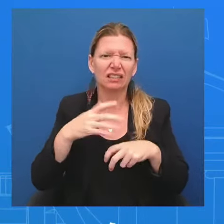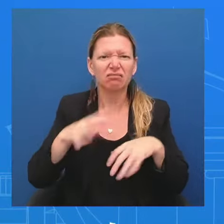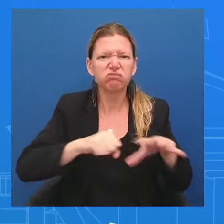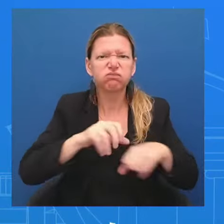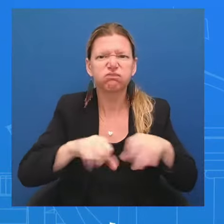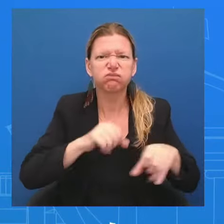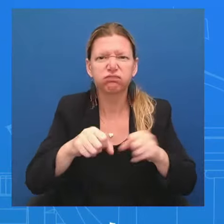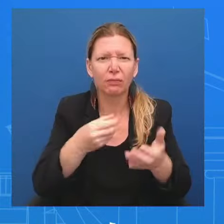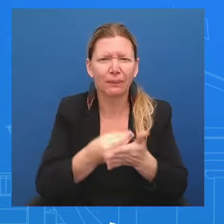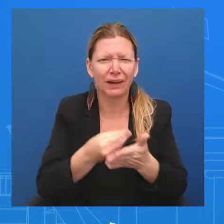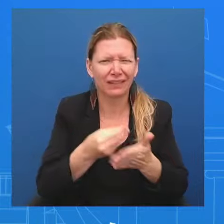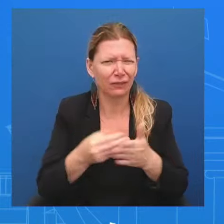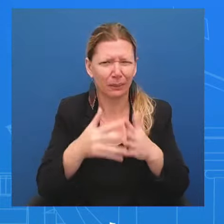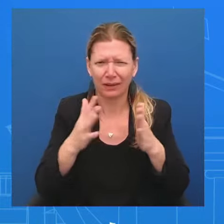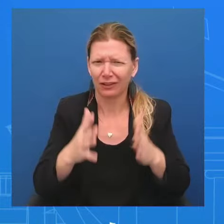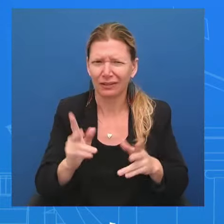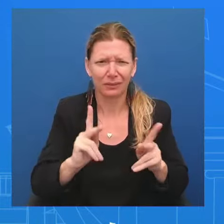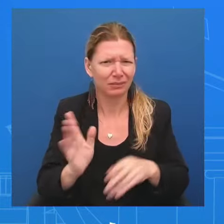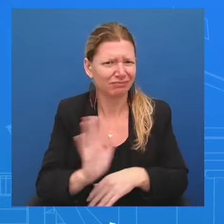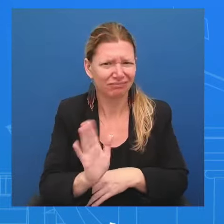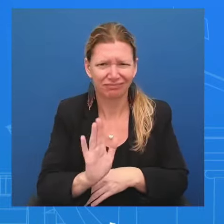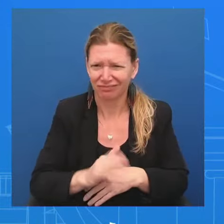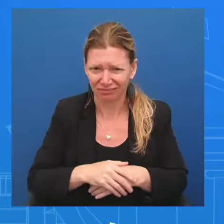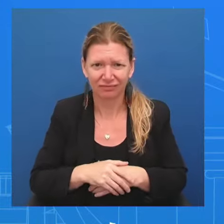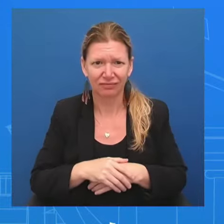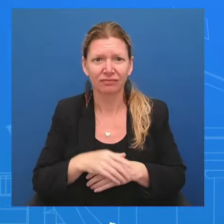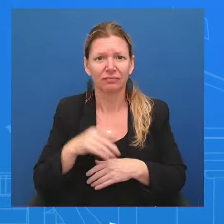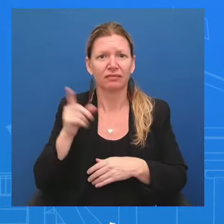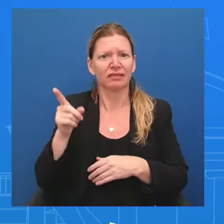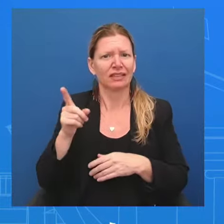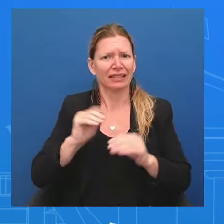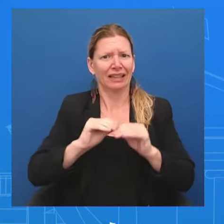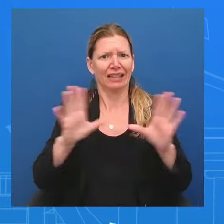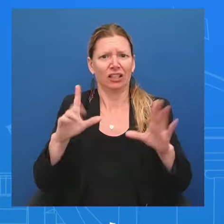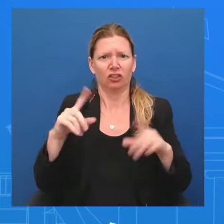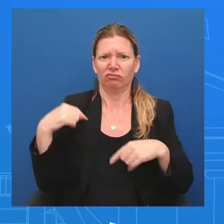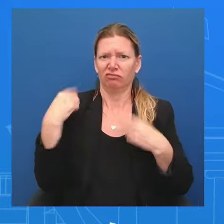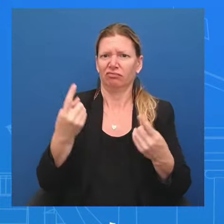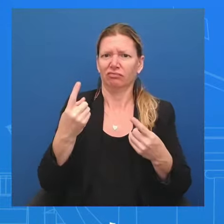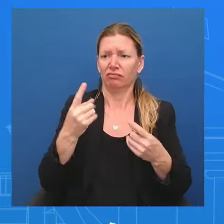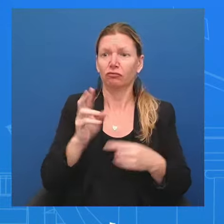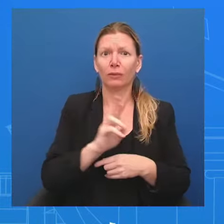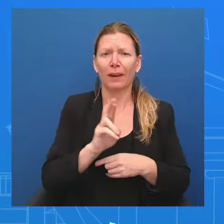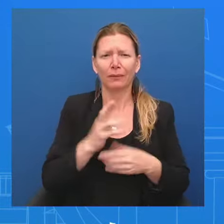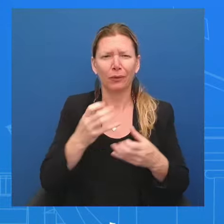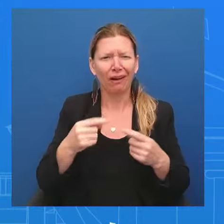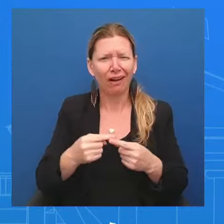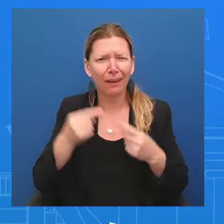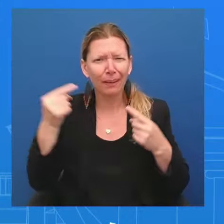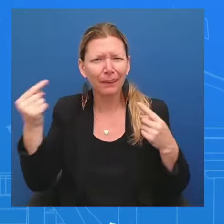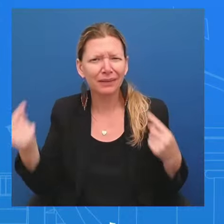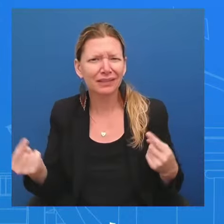They put out a policy where they want to give a big tax break to the wealthiest among us, billionaires and corporations.